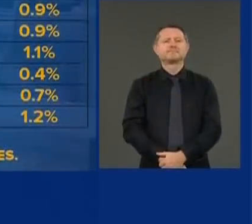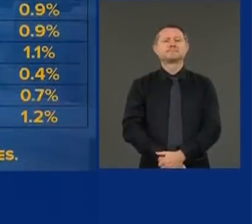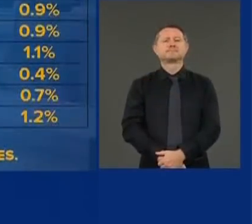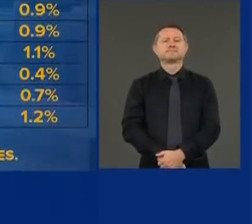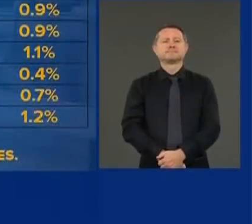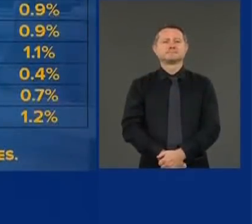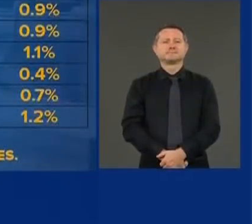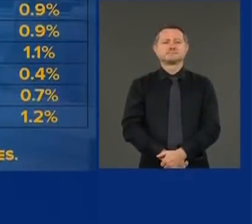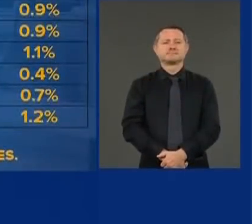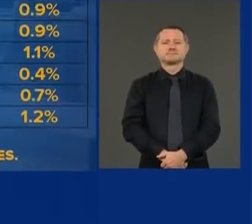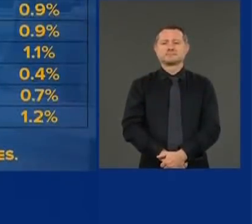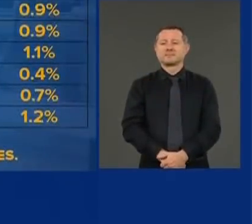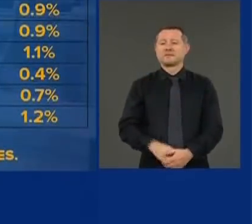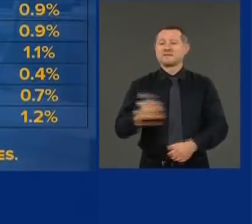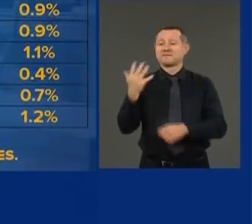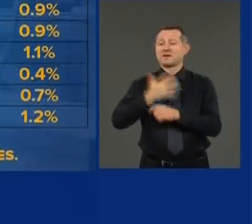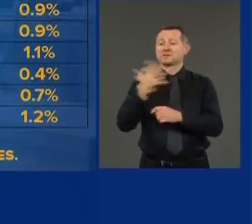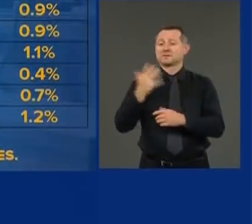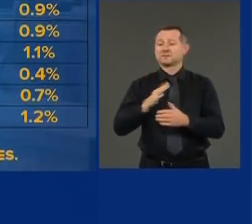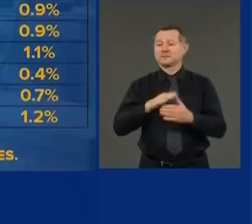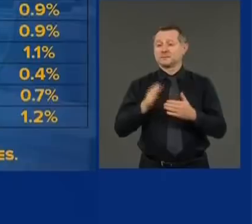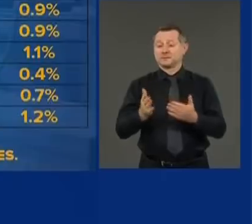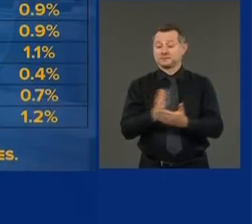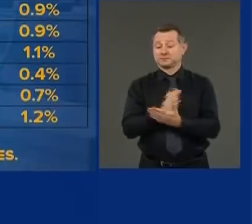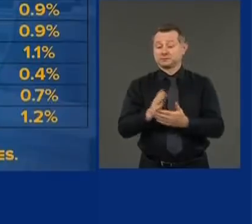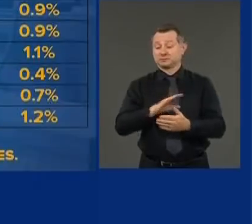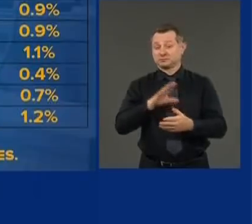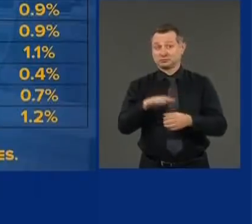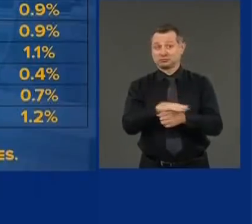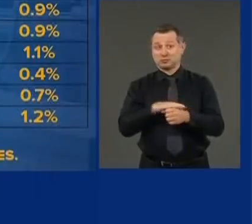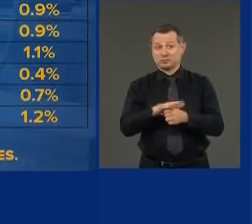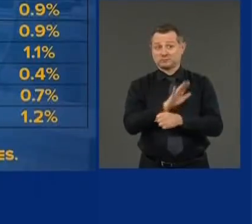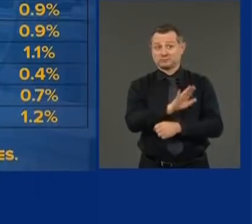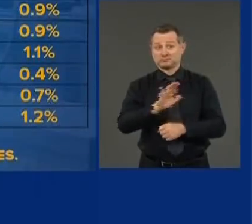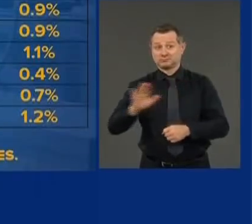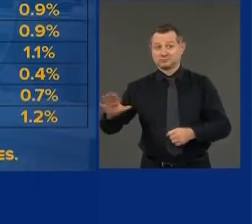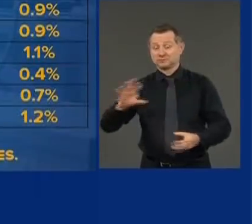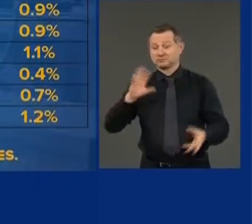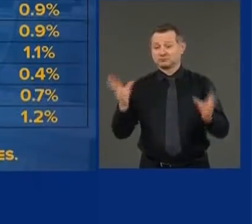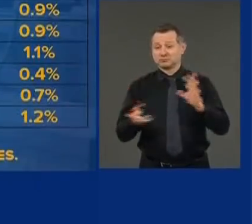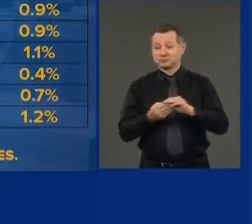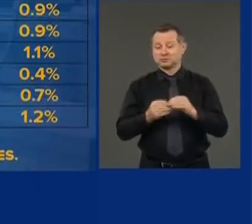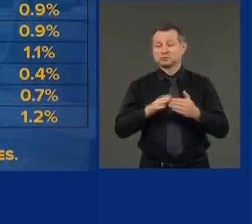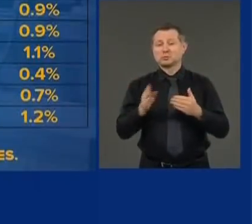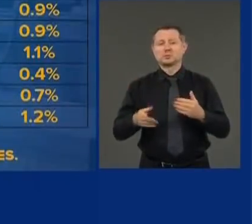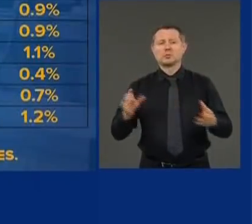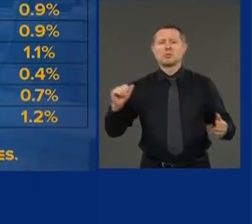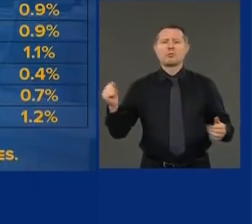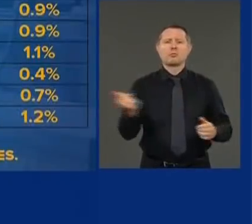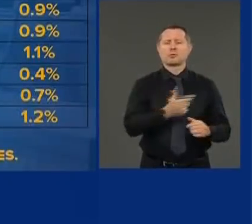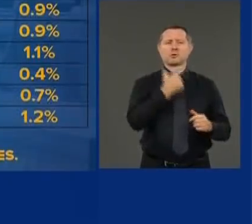OKAY? SO THAT IS VERY GOOD NEWS.